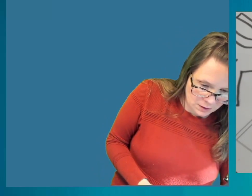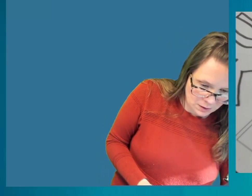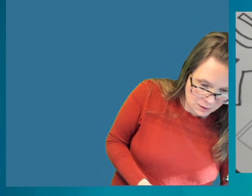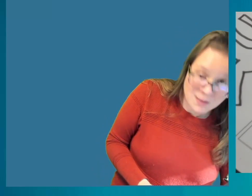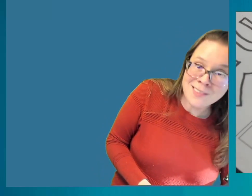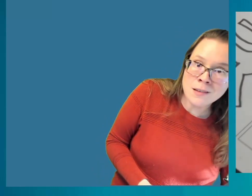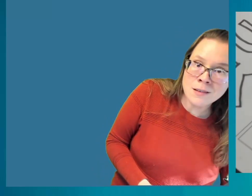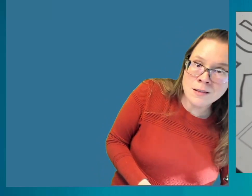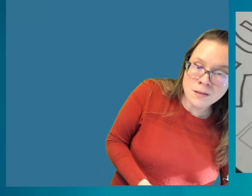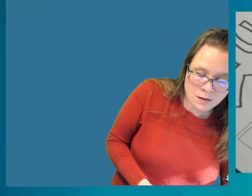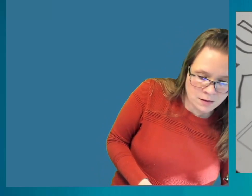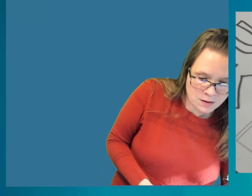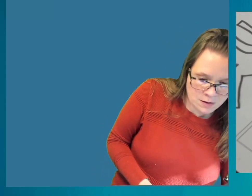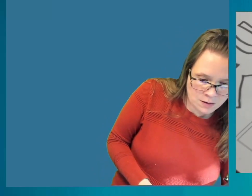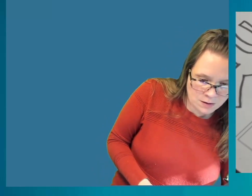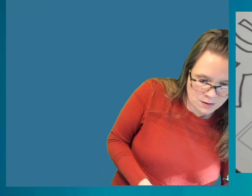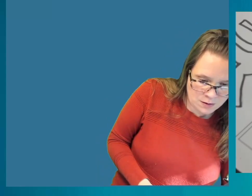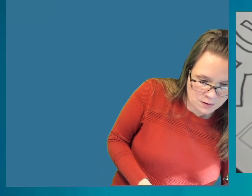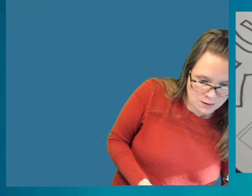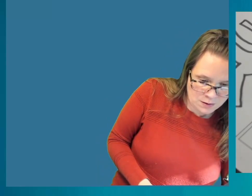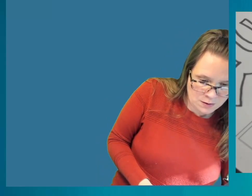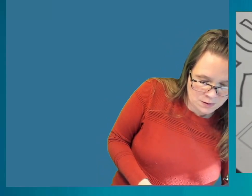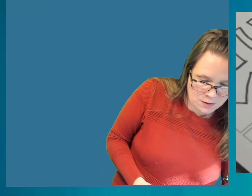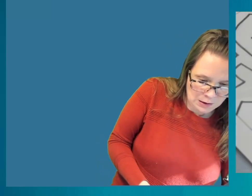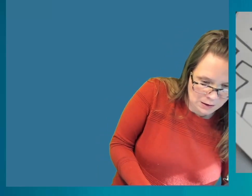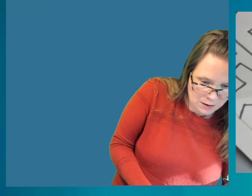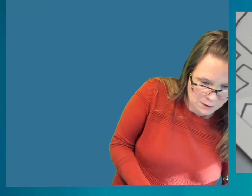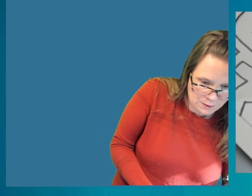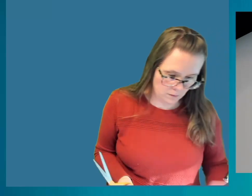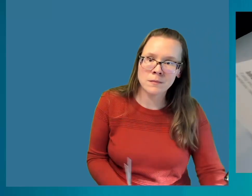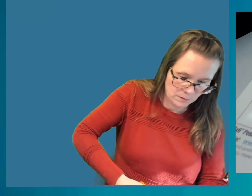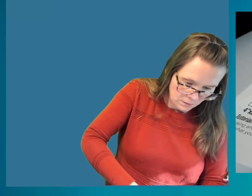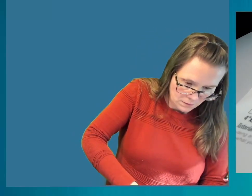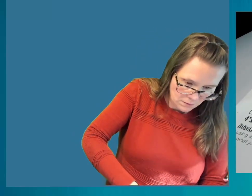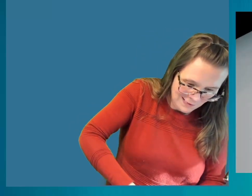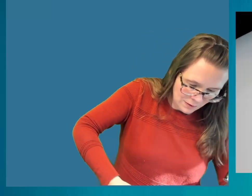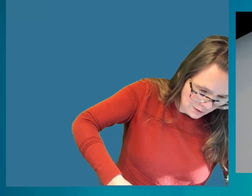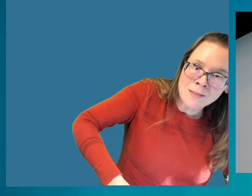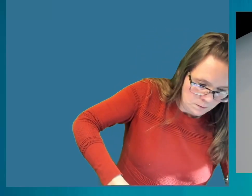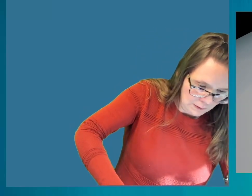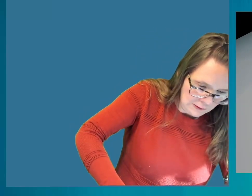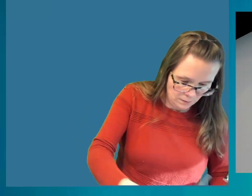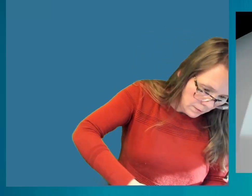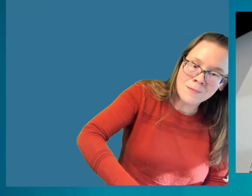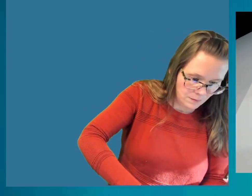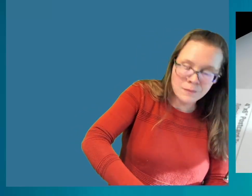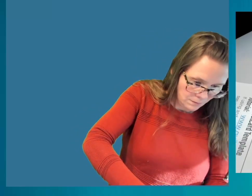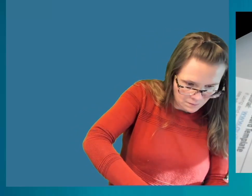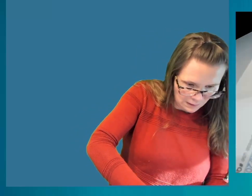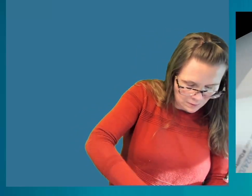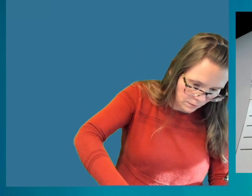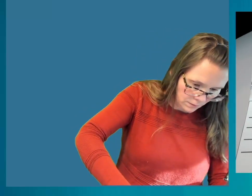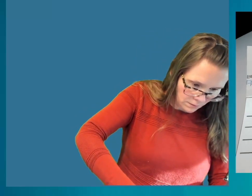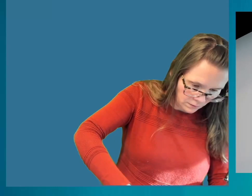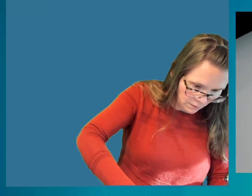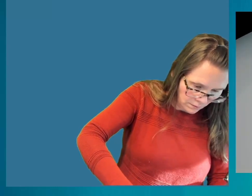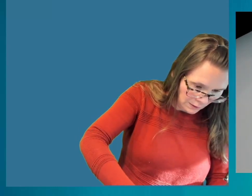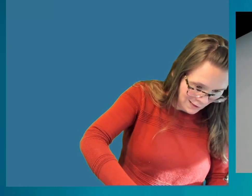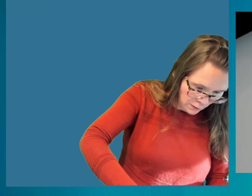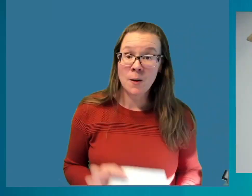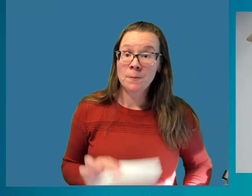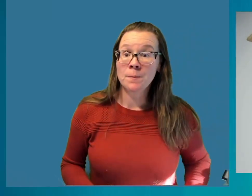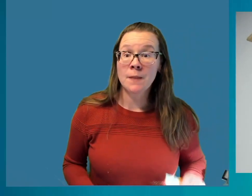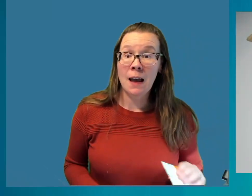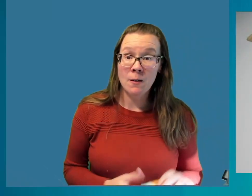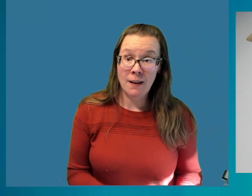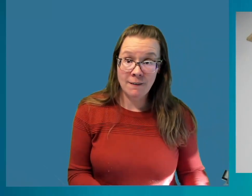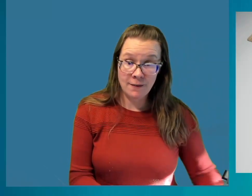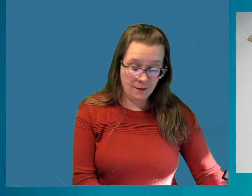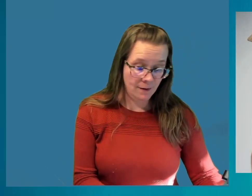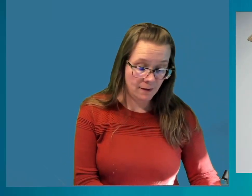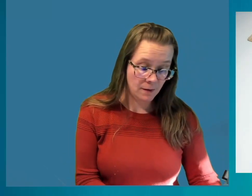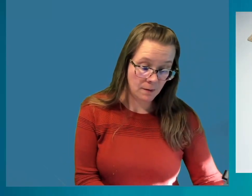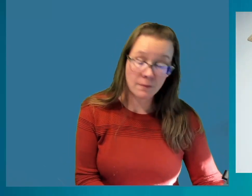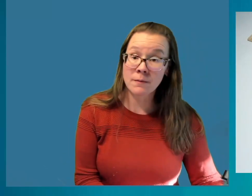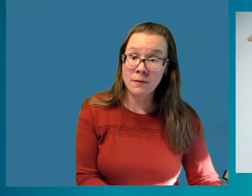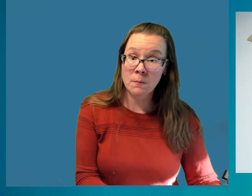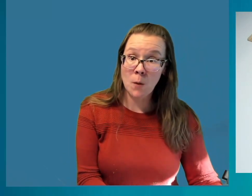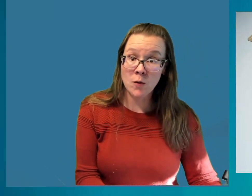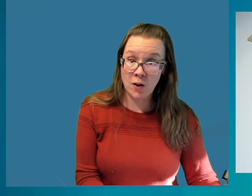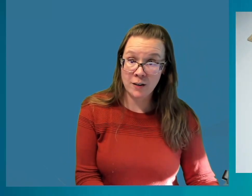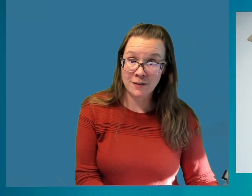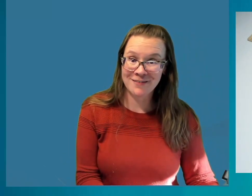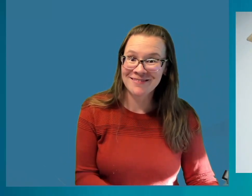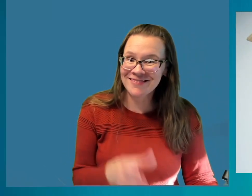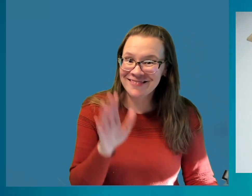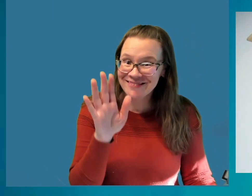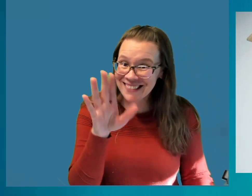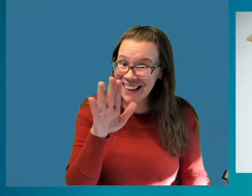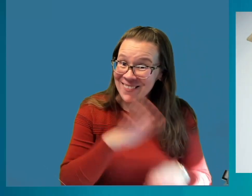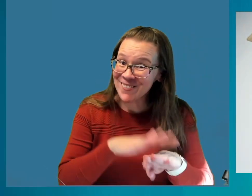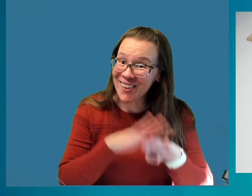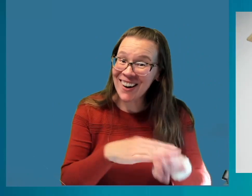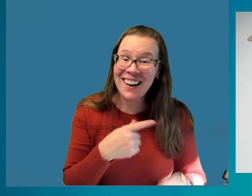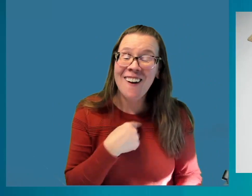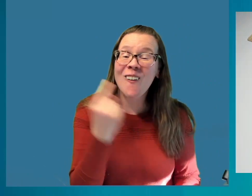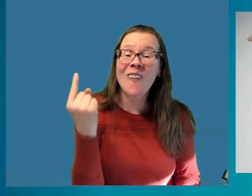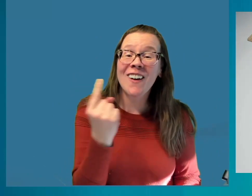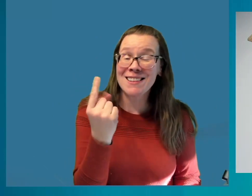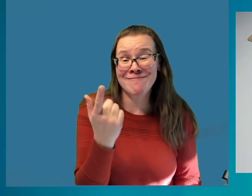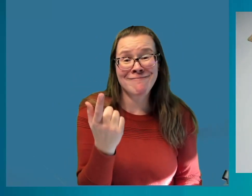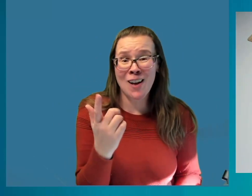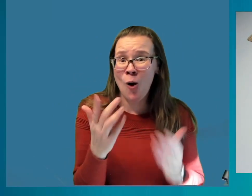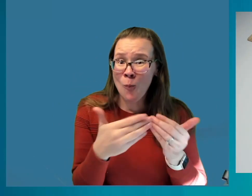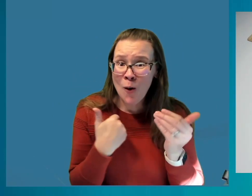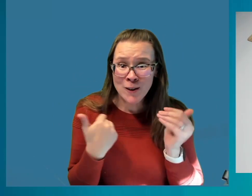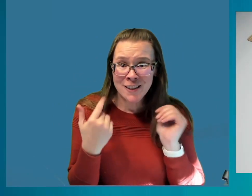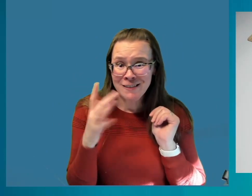and then I cut the full length of the scissors, um, and trim all four sides until you have that.